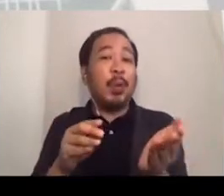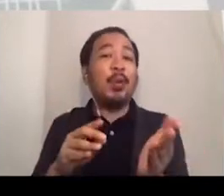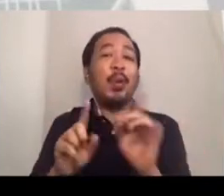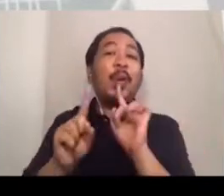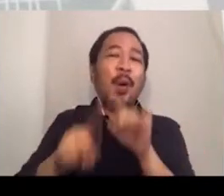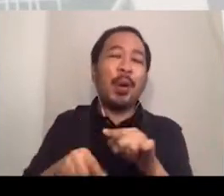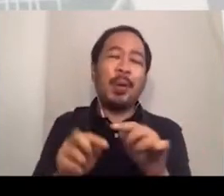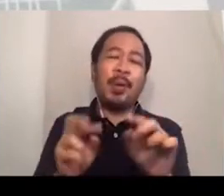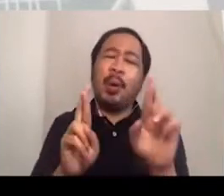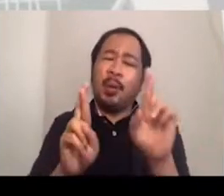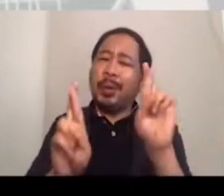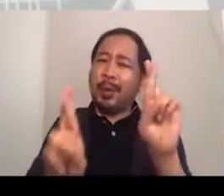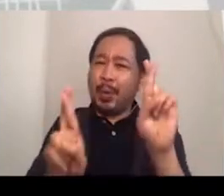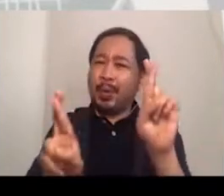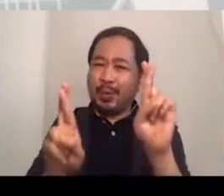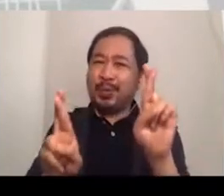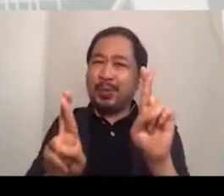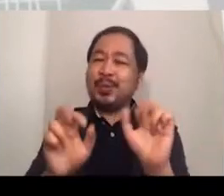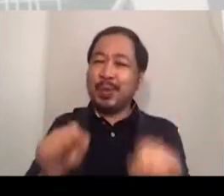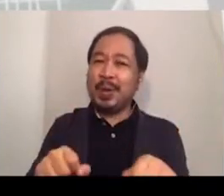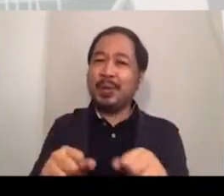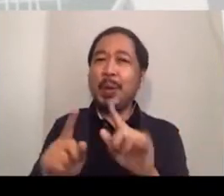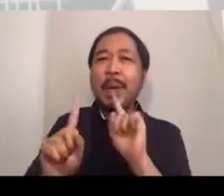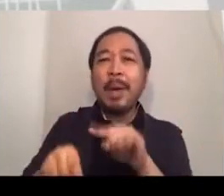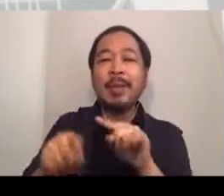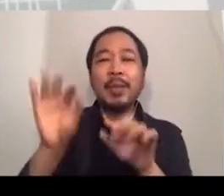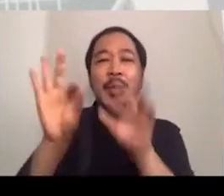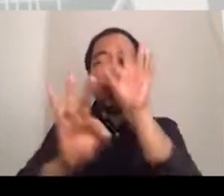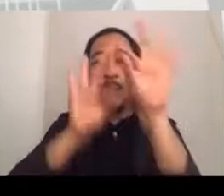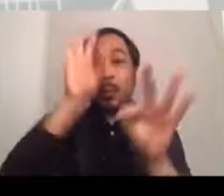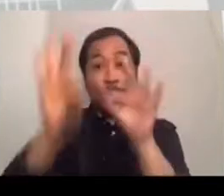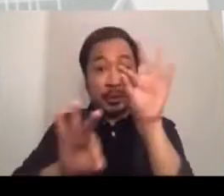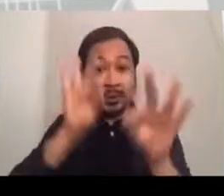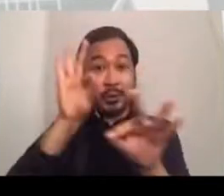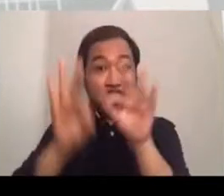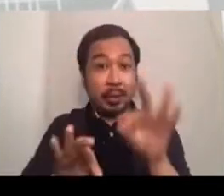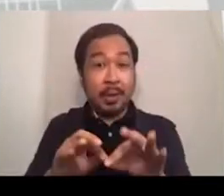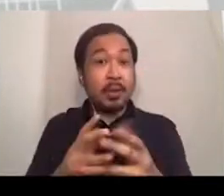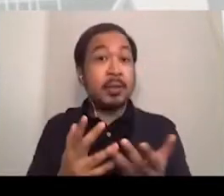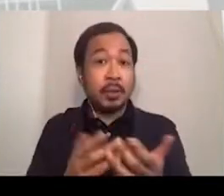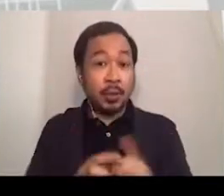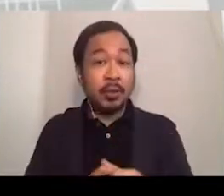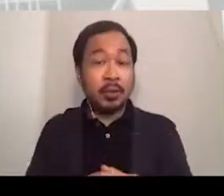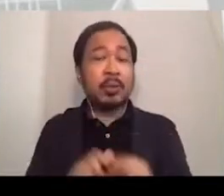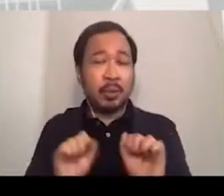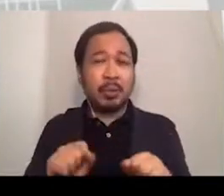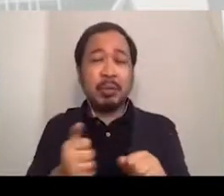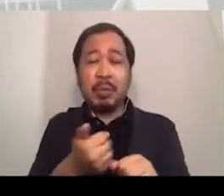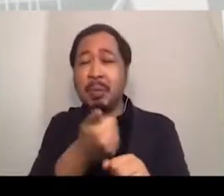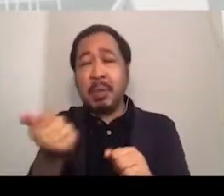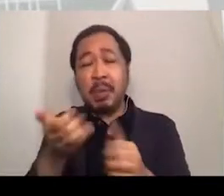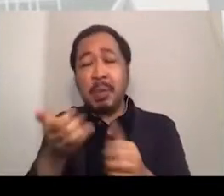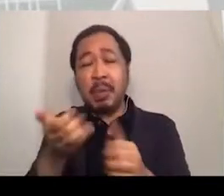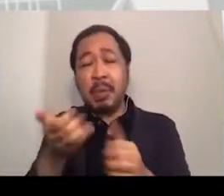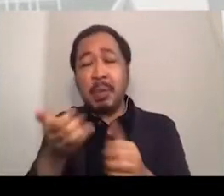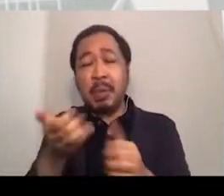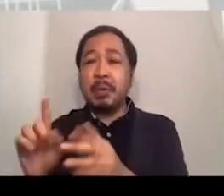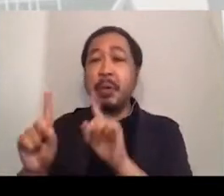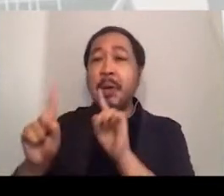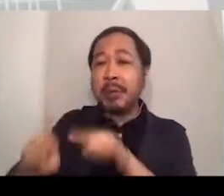we will have other ways of answering you as well. We will tell you about it at the end of our session today.